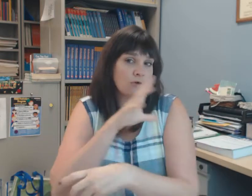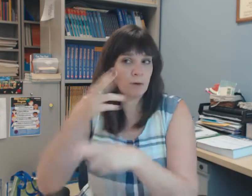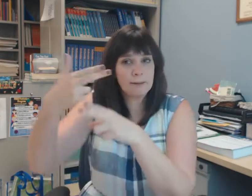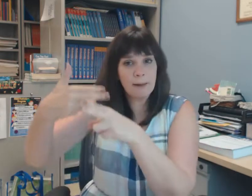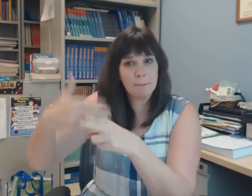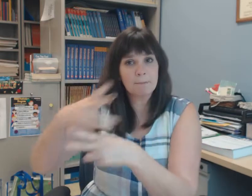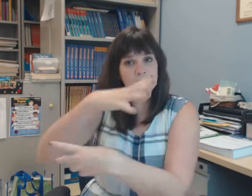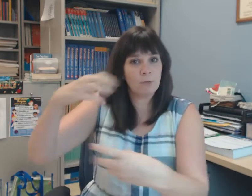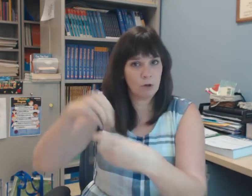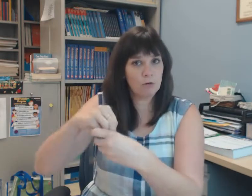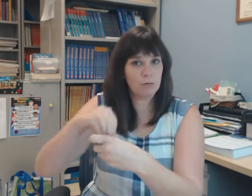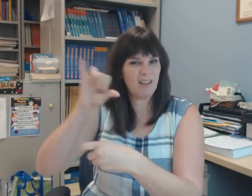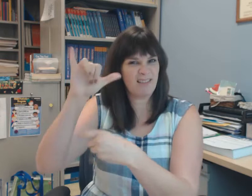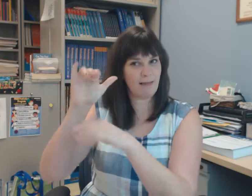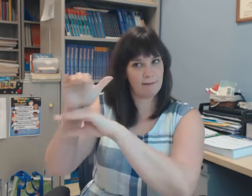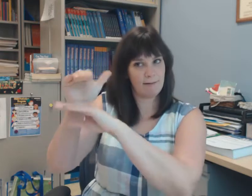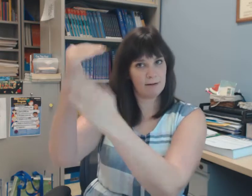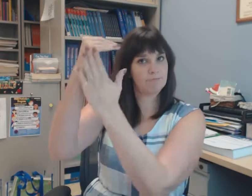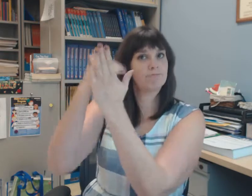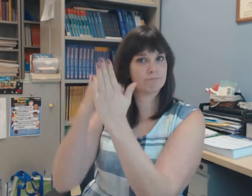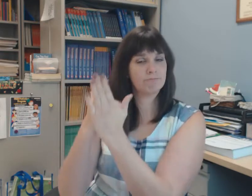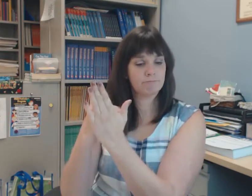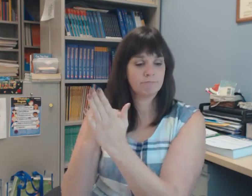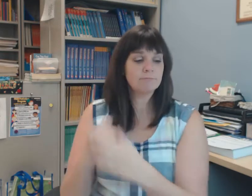This will help us make sure their name is included on that evening's roster.